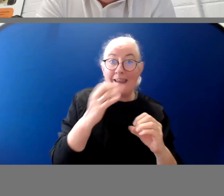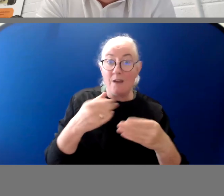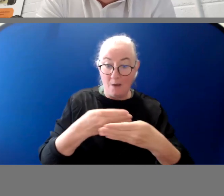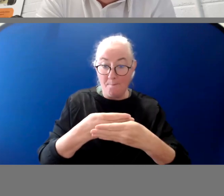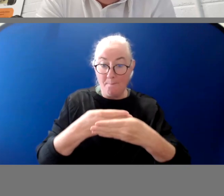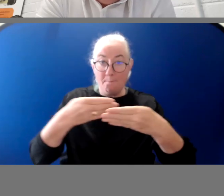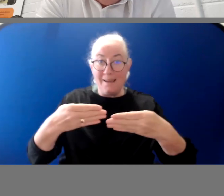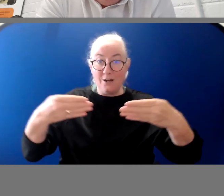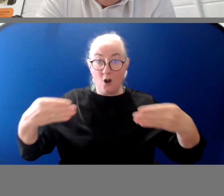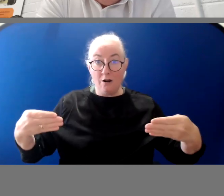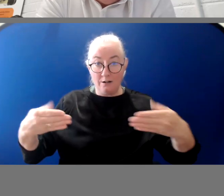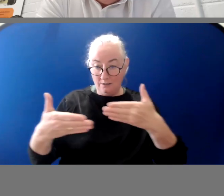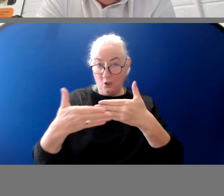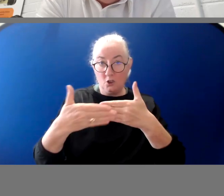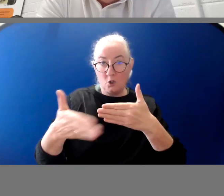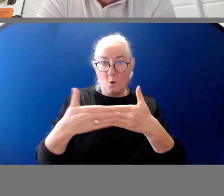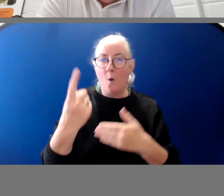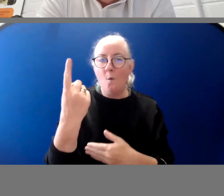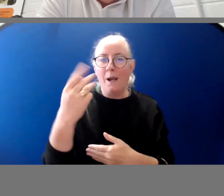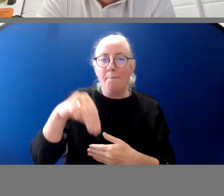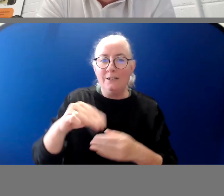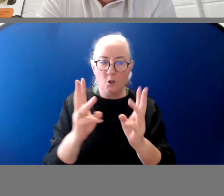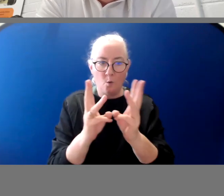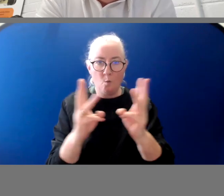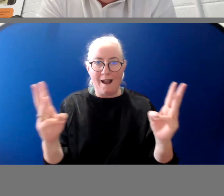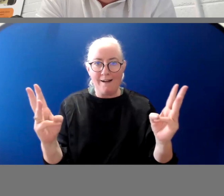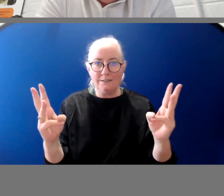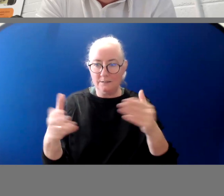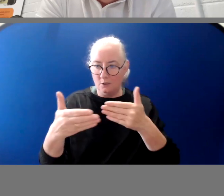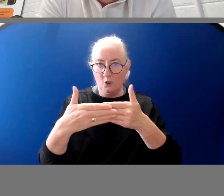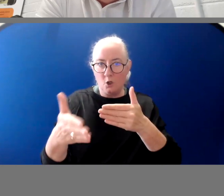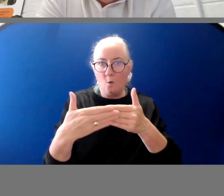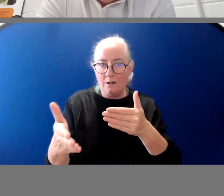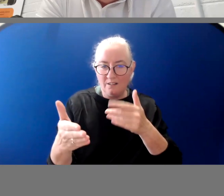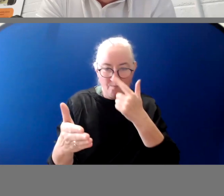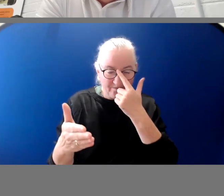you had a one meter wide effective clear width door um you know which is which is which was